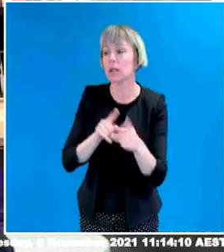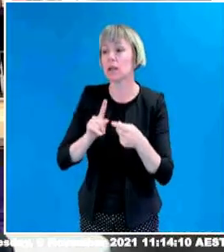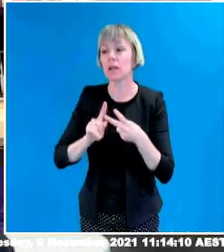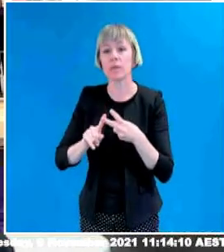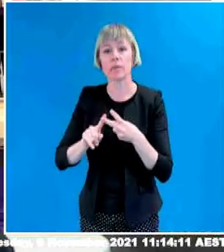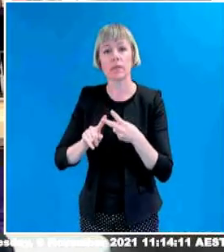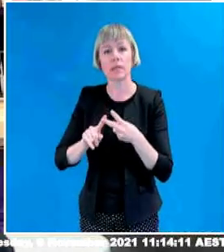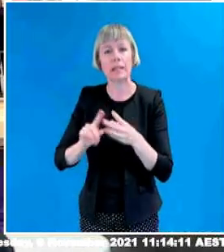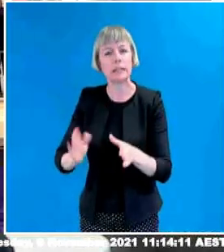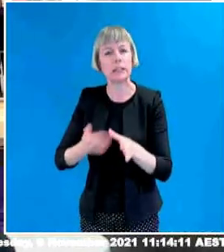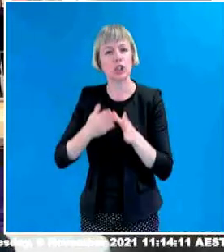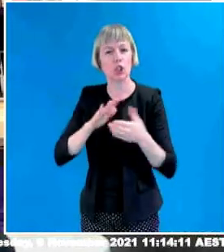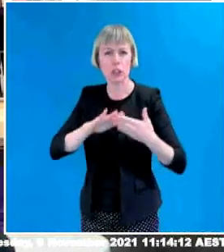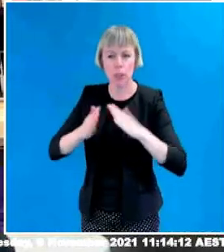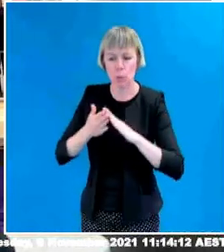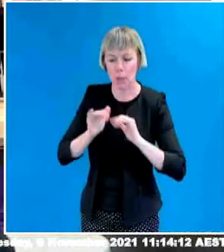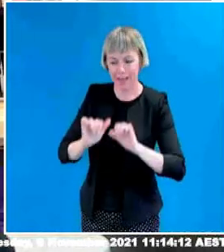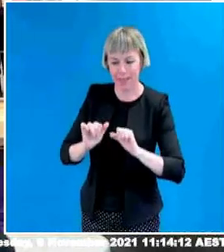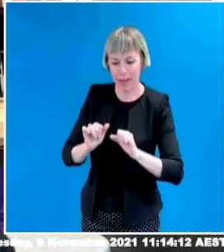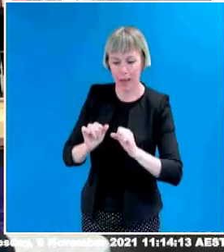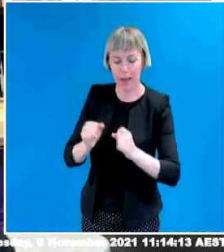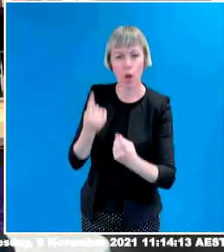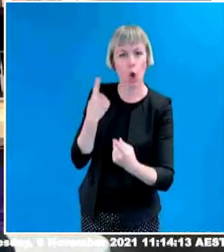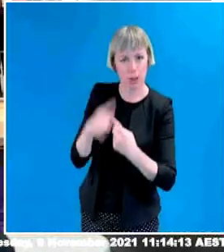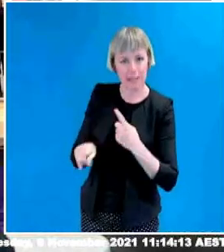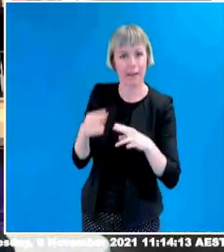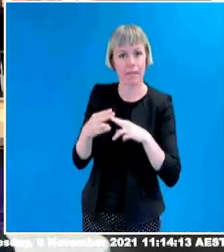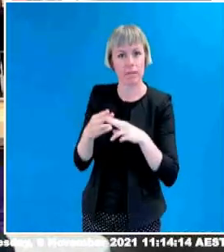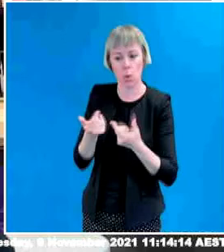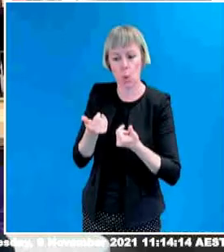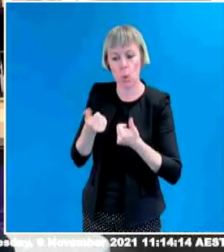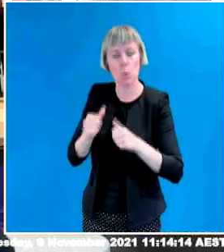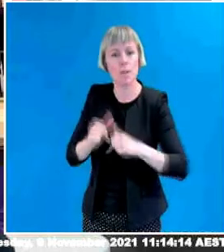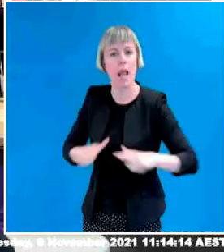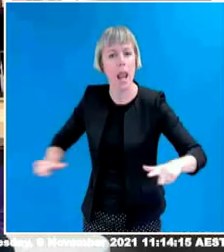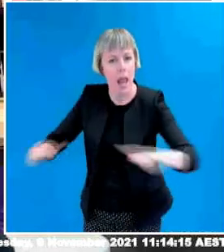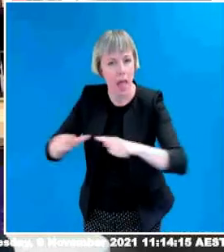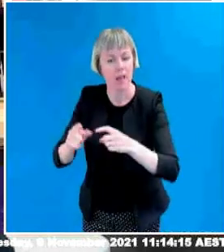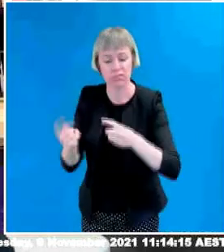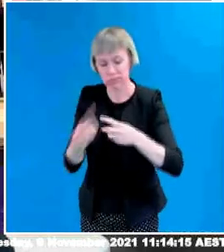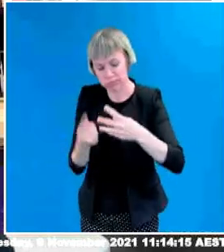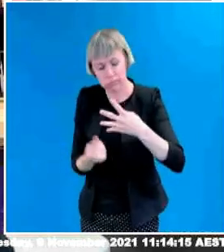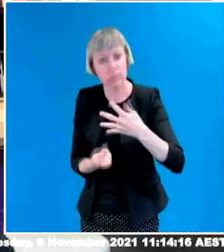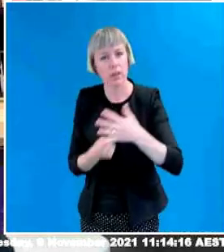The fact that business is not grappling with how disability rights are relevant